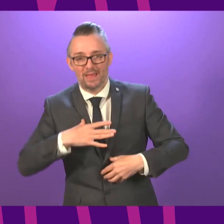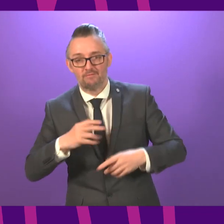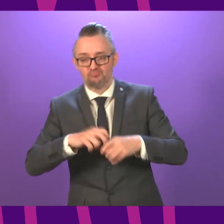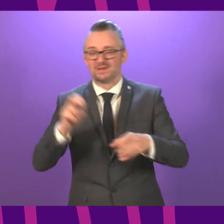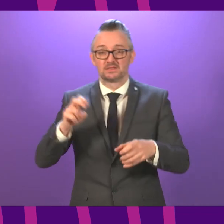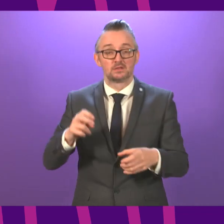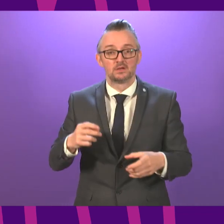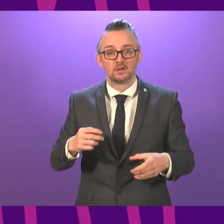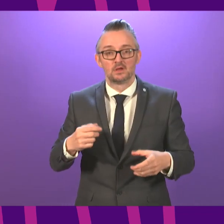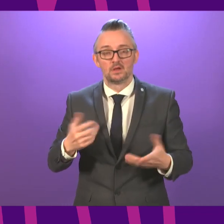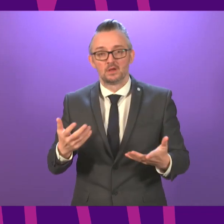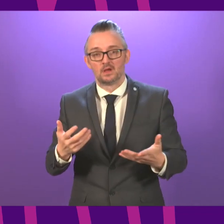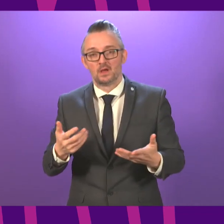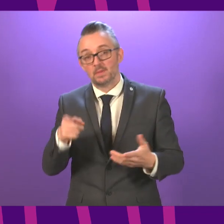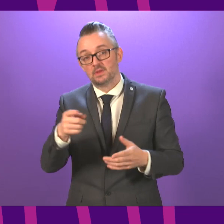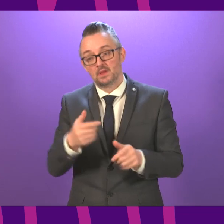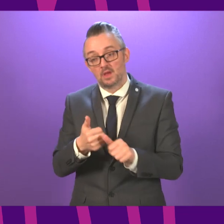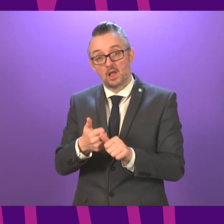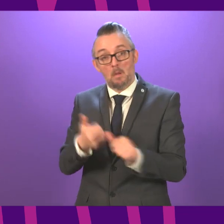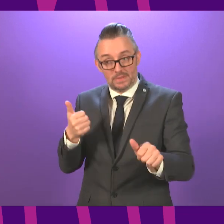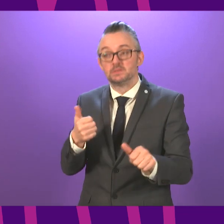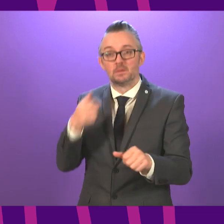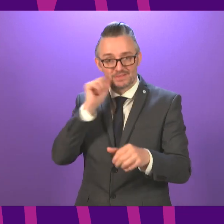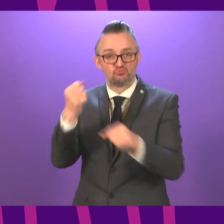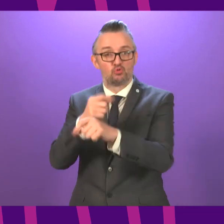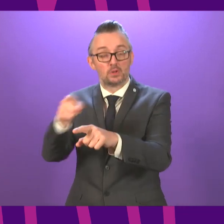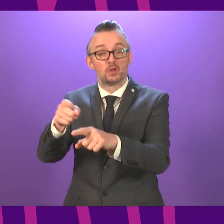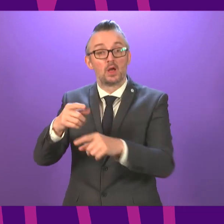agencies have been doing that. However, business preparedness also relies on businesses themselves.